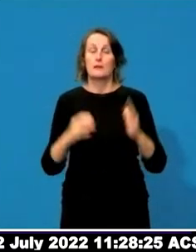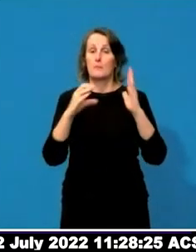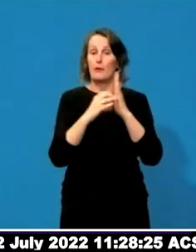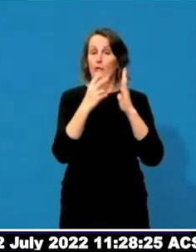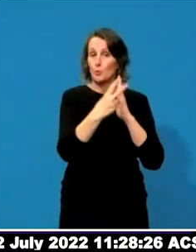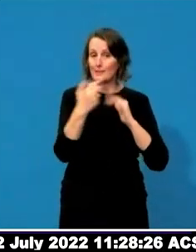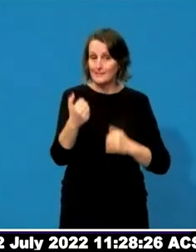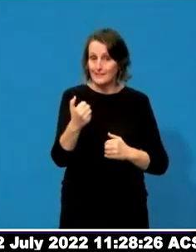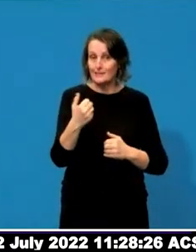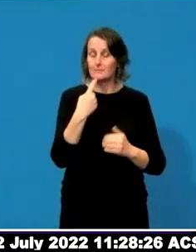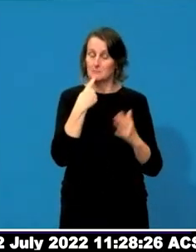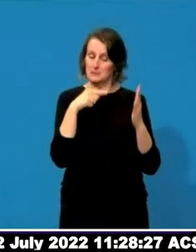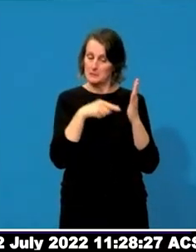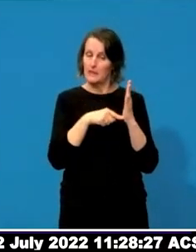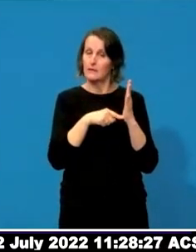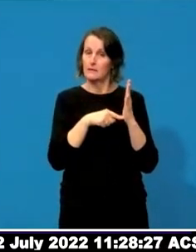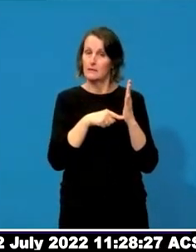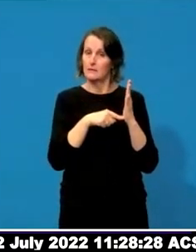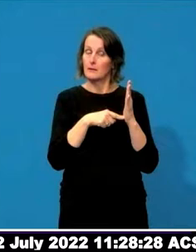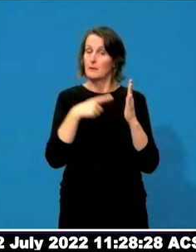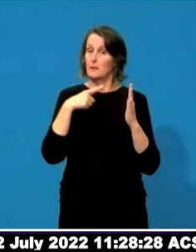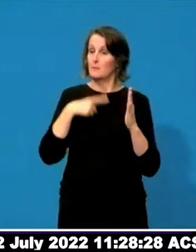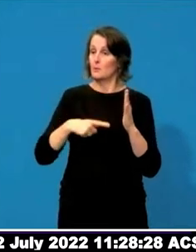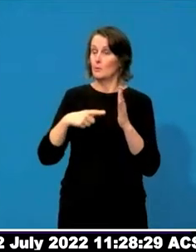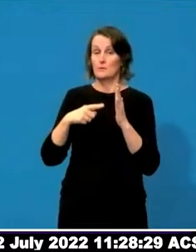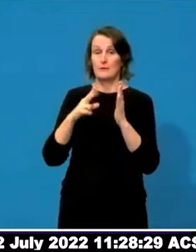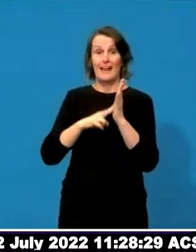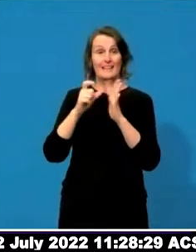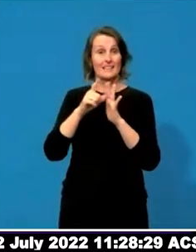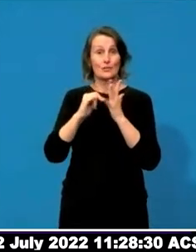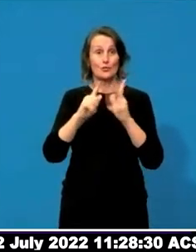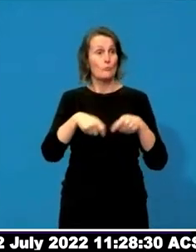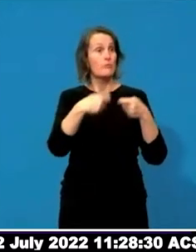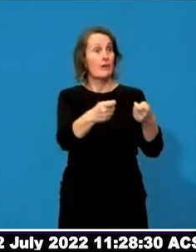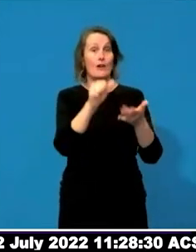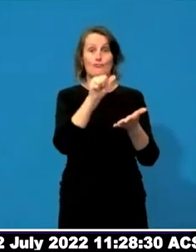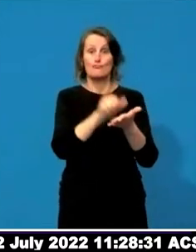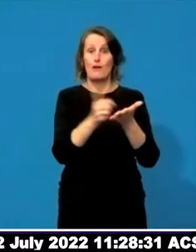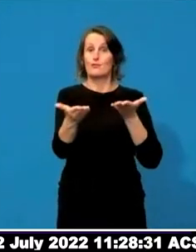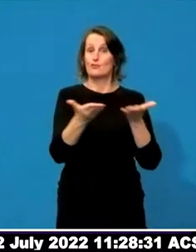"As the result of the lack of appropriate services, First Nations people with complex disability needs